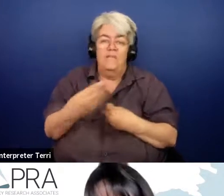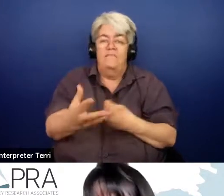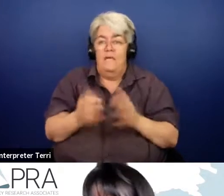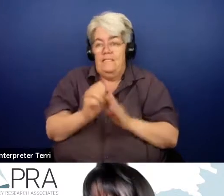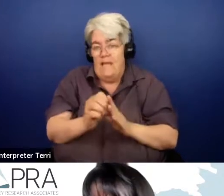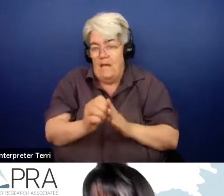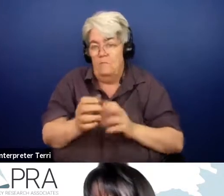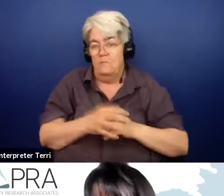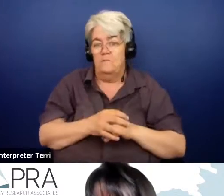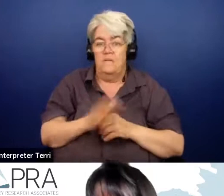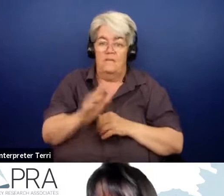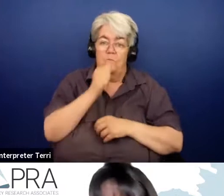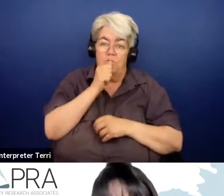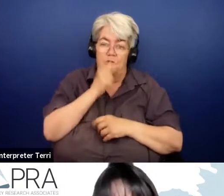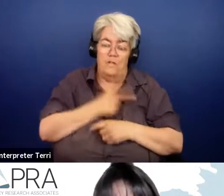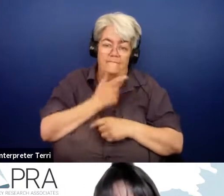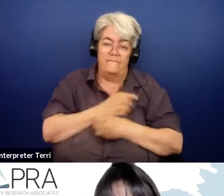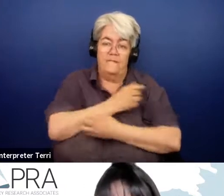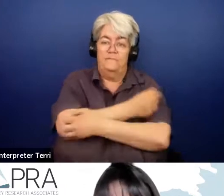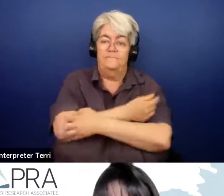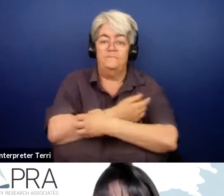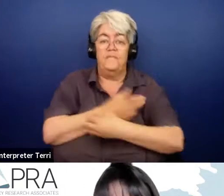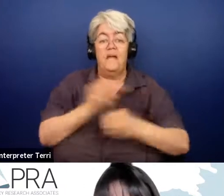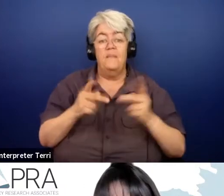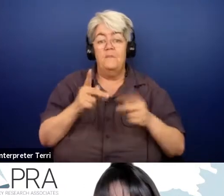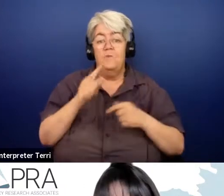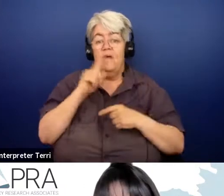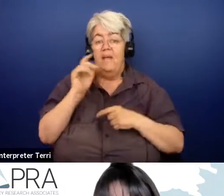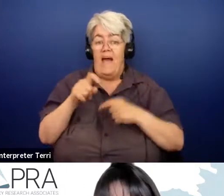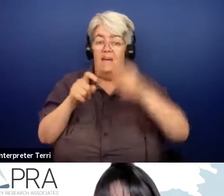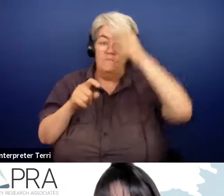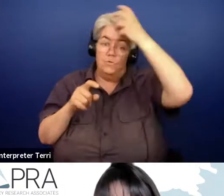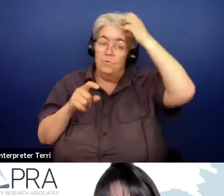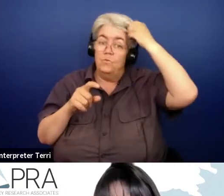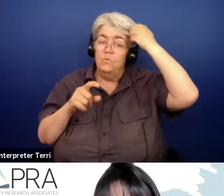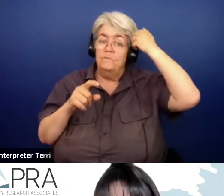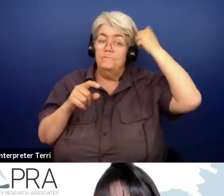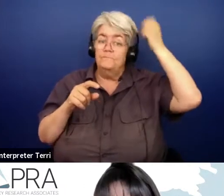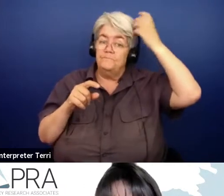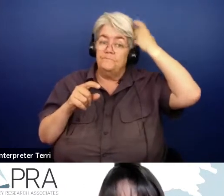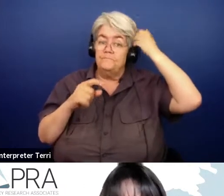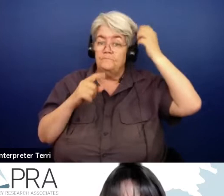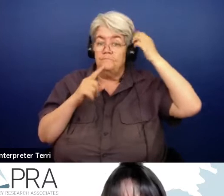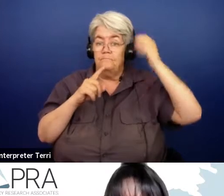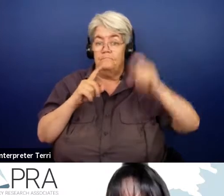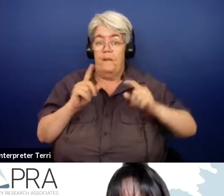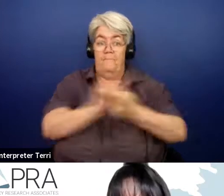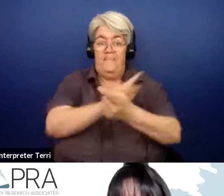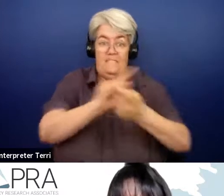in their personal life the people who have to, you know, response and are on the frontlines, that's a mental health example.